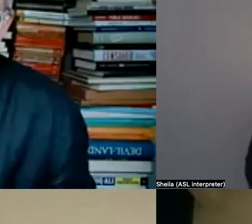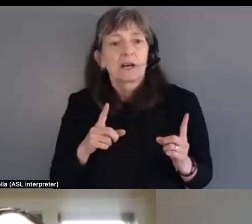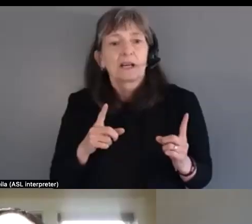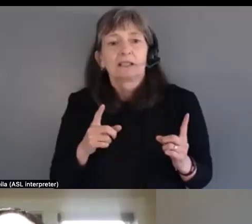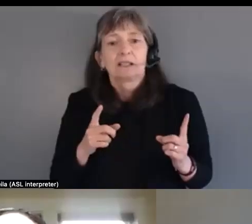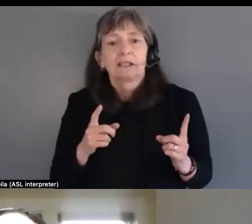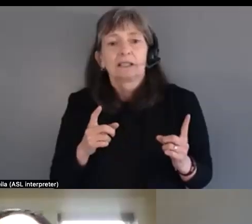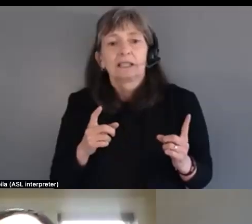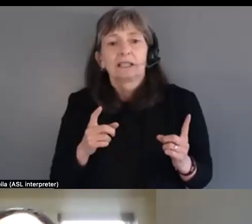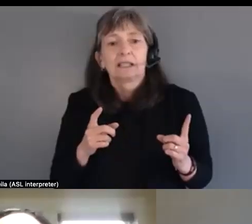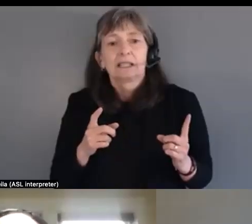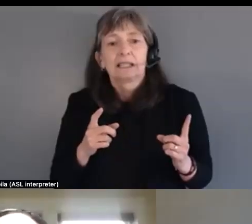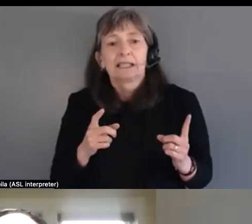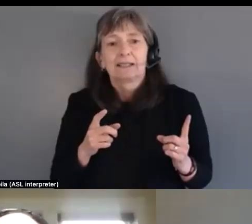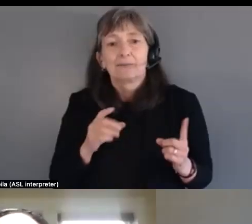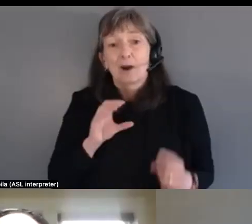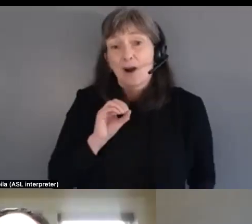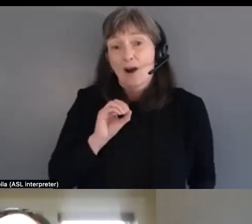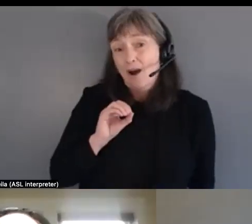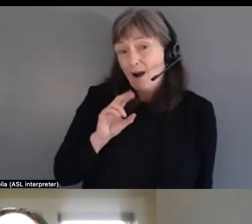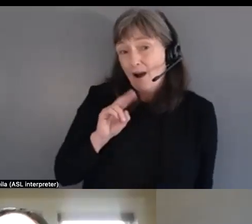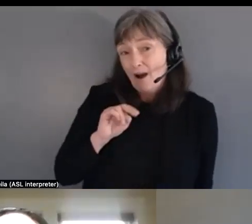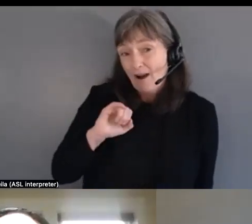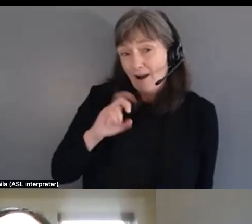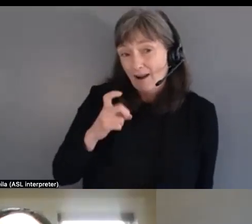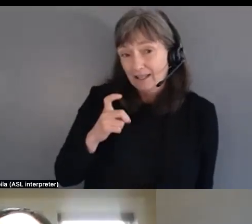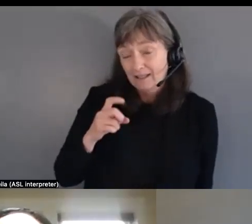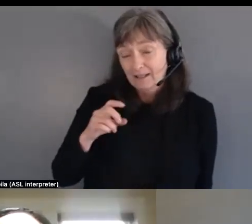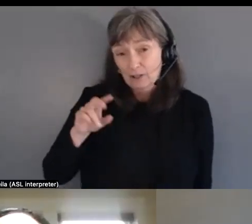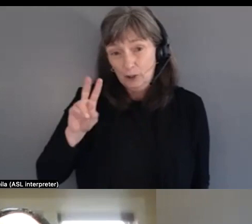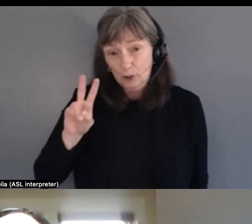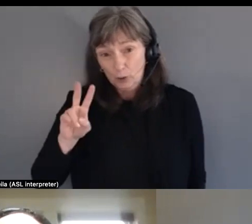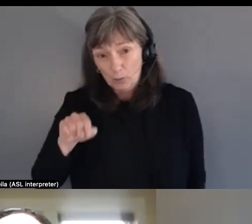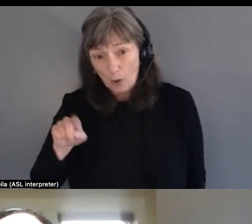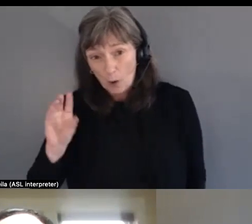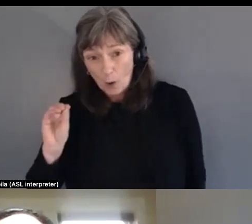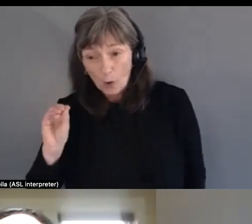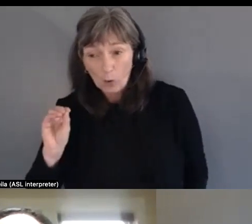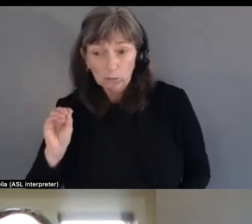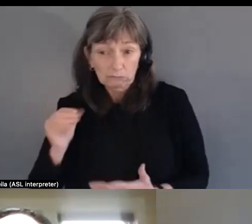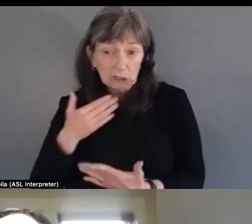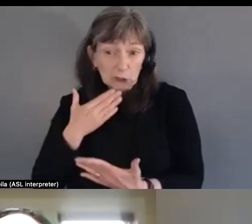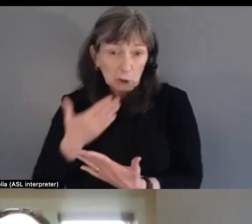how good is the ONIX 3.0? It gets down to, like, even when I talk about the maybe 20% of Thema,